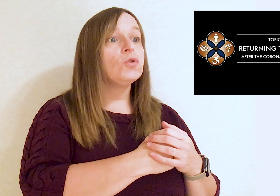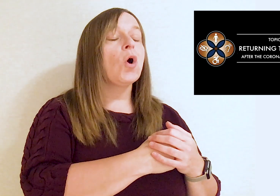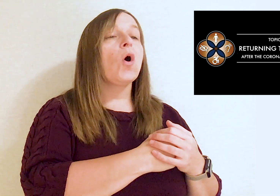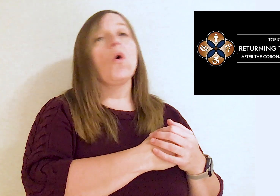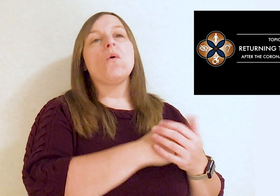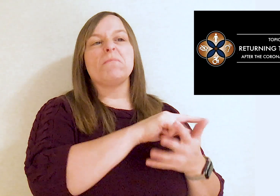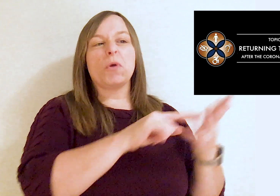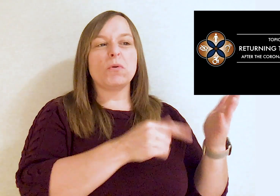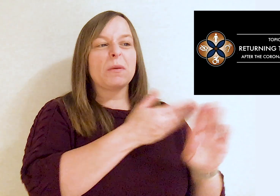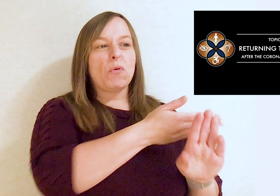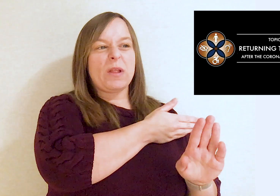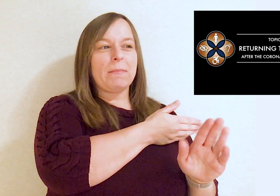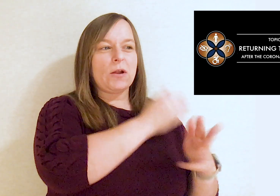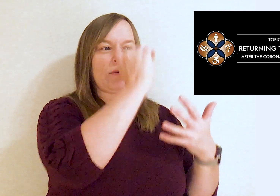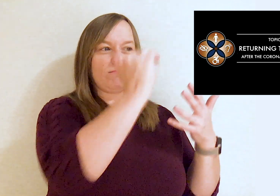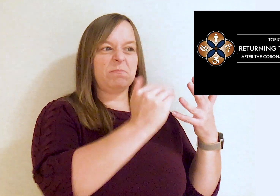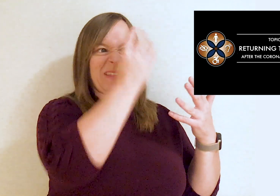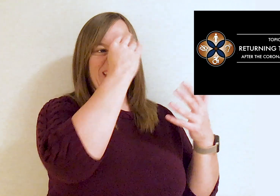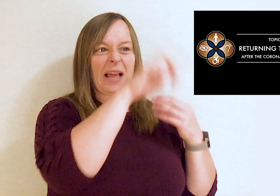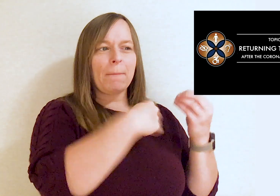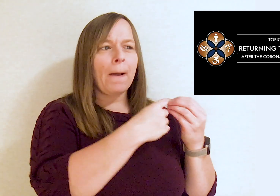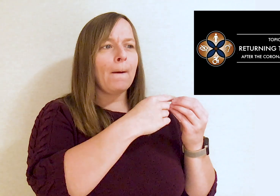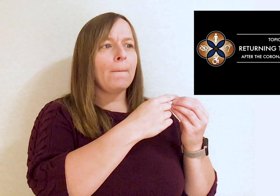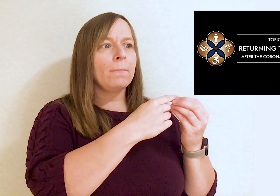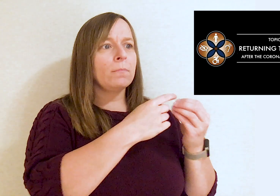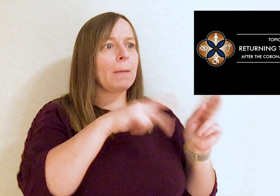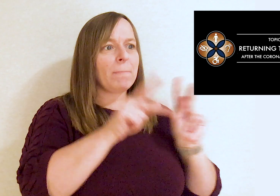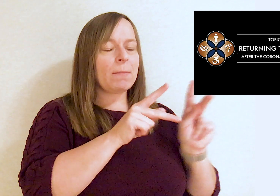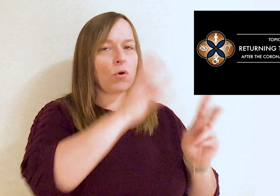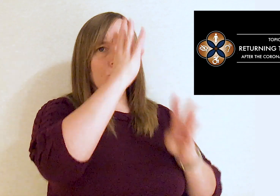So those are some preliminary steps. And we ask people to be really creative and